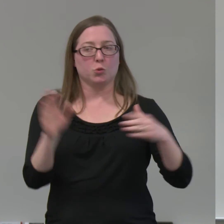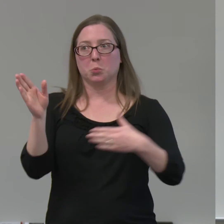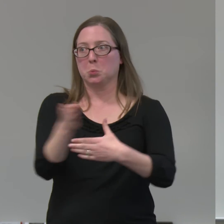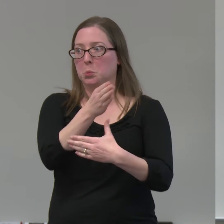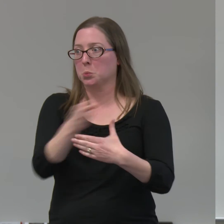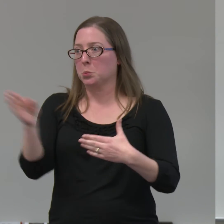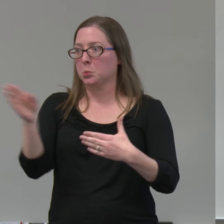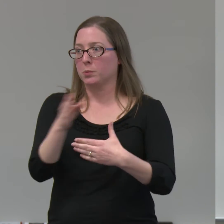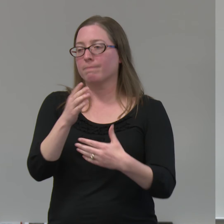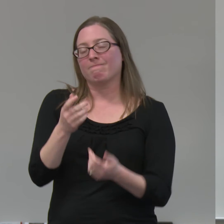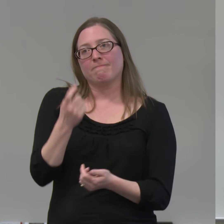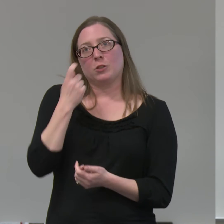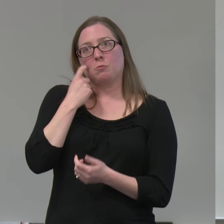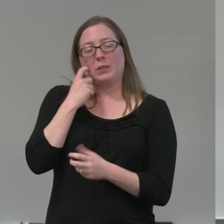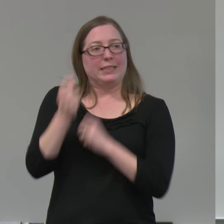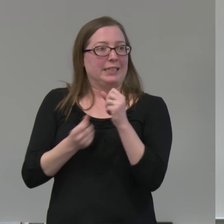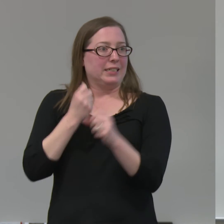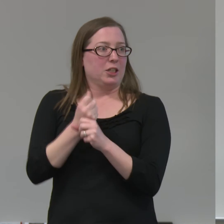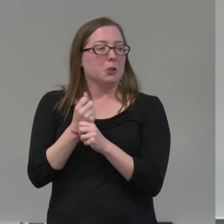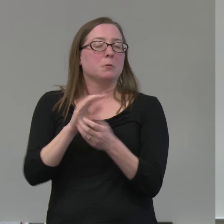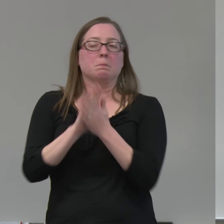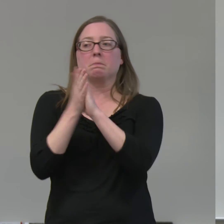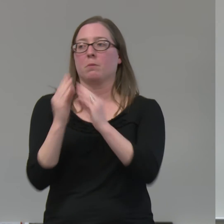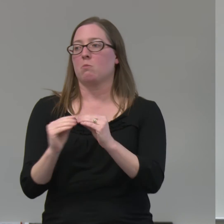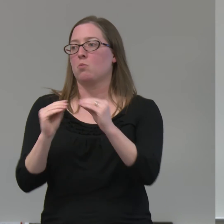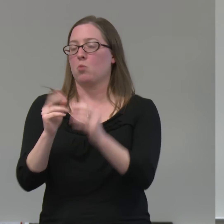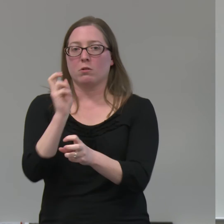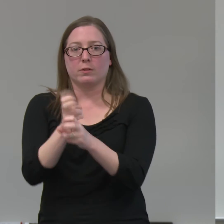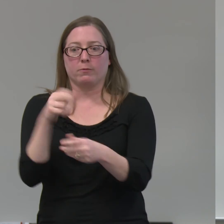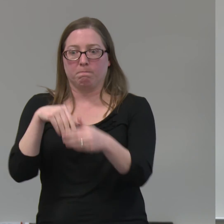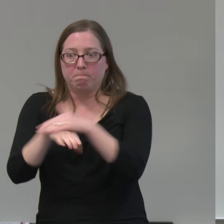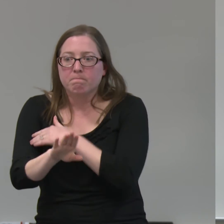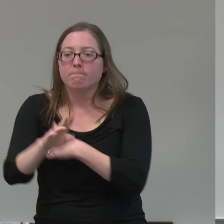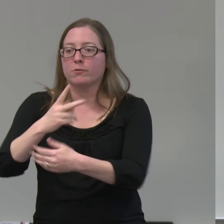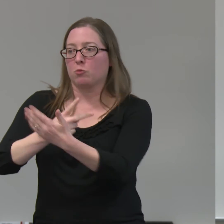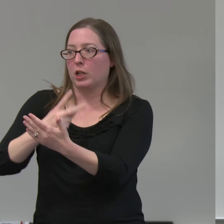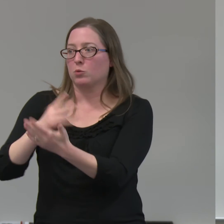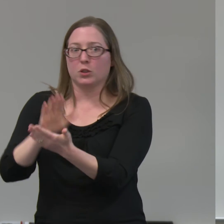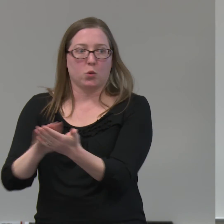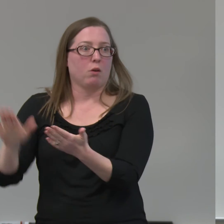it's gotten more difficult to get into graduate school than ever before.